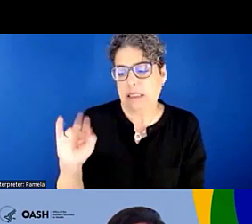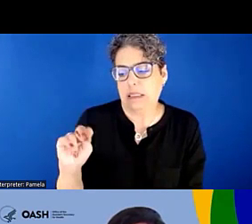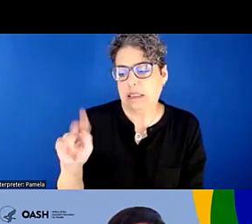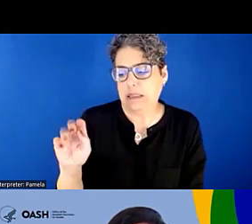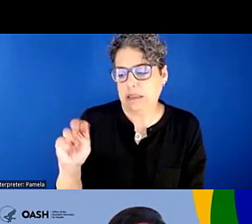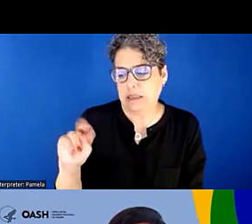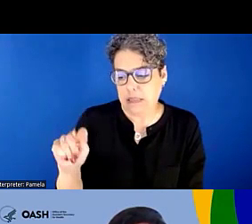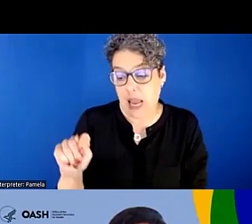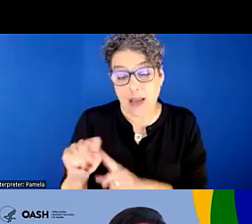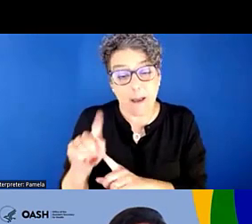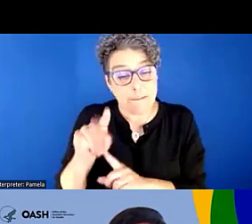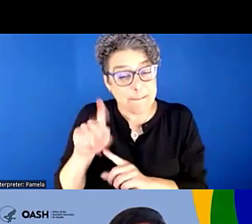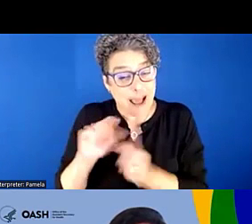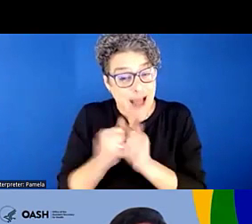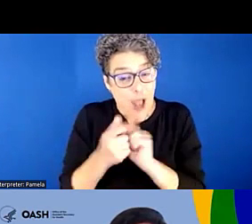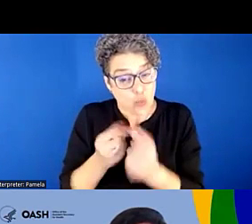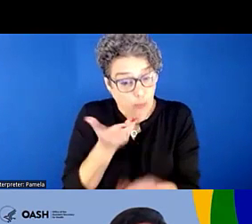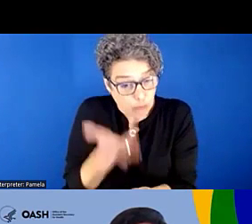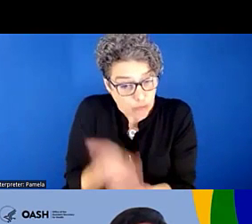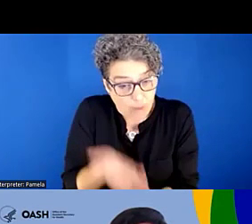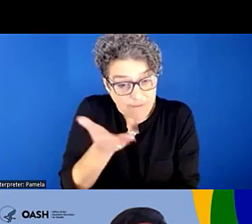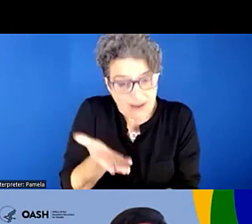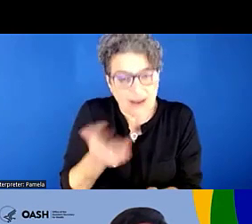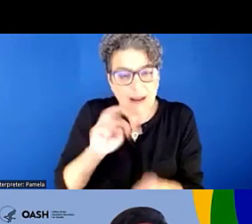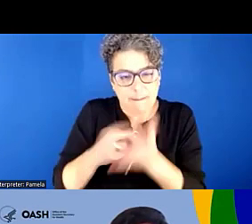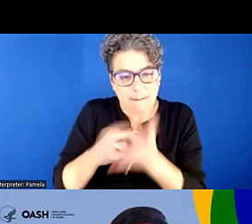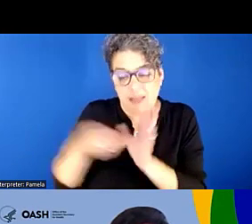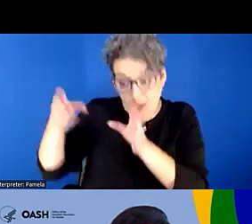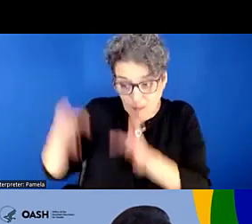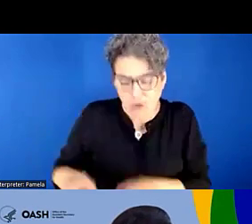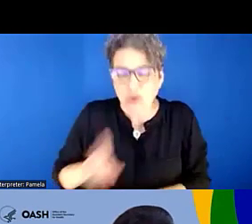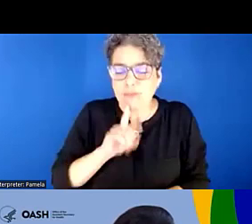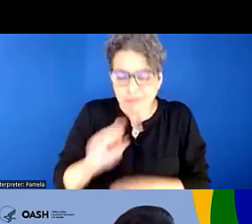it should be an individual who intended to do, so we have to prove who did it,